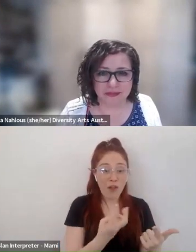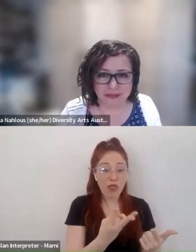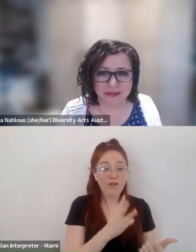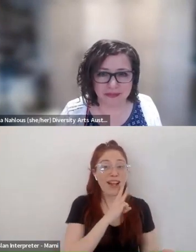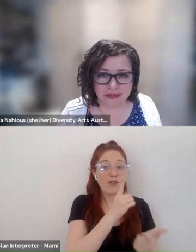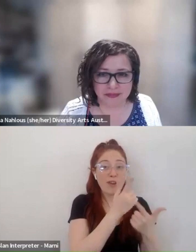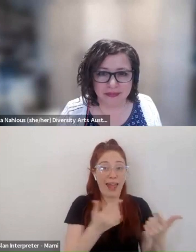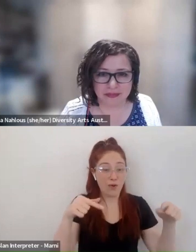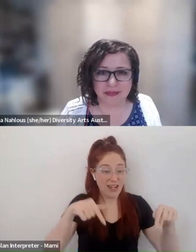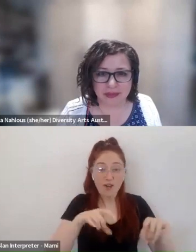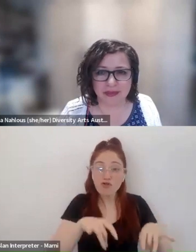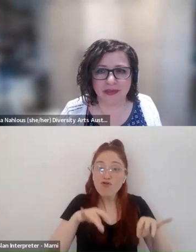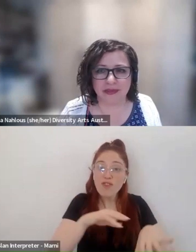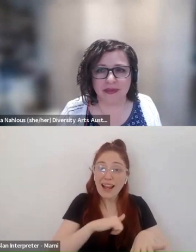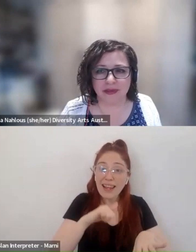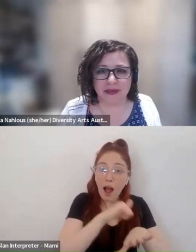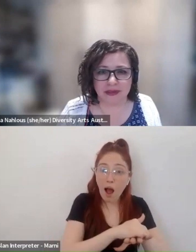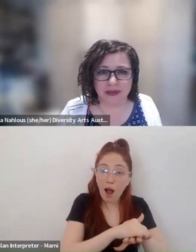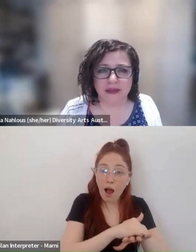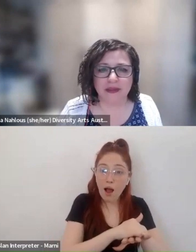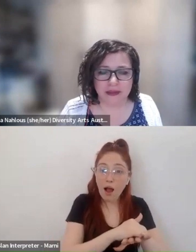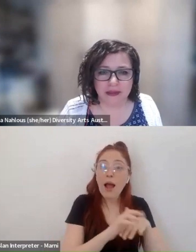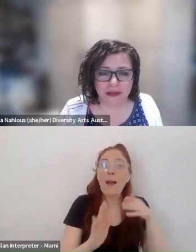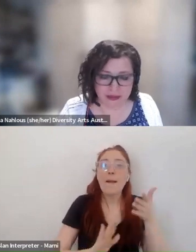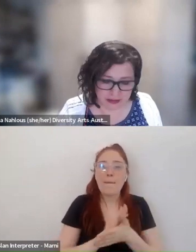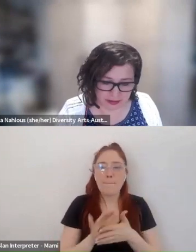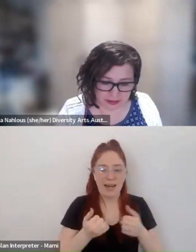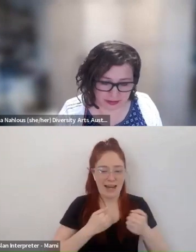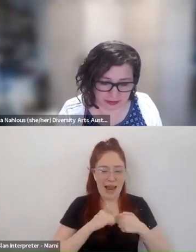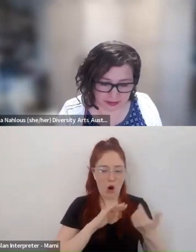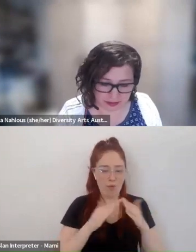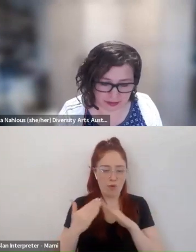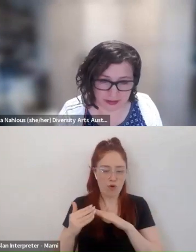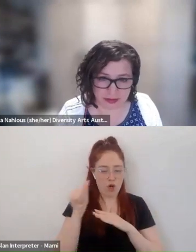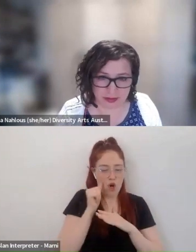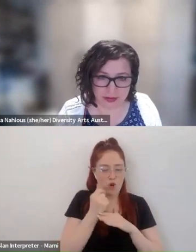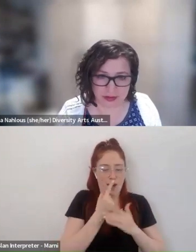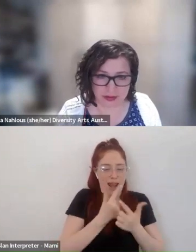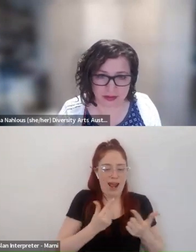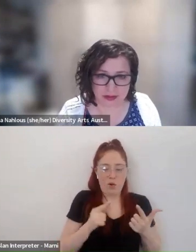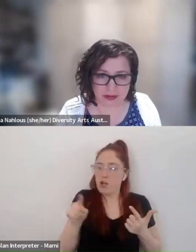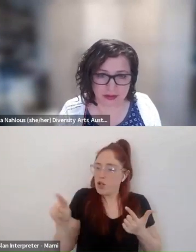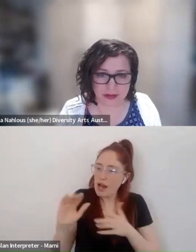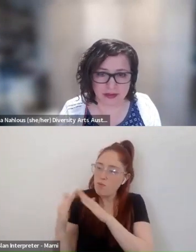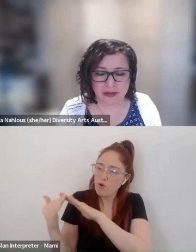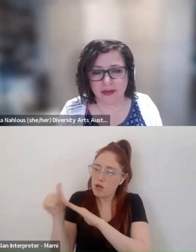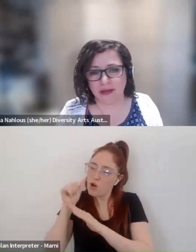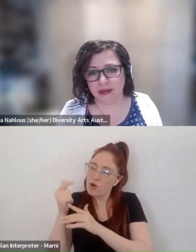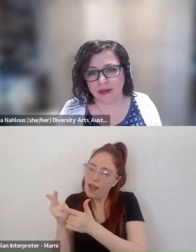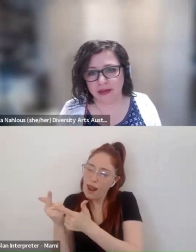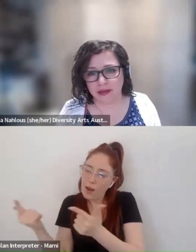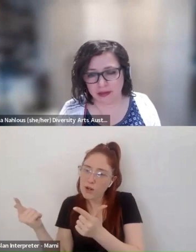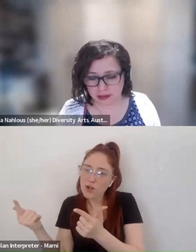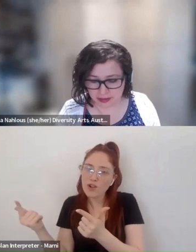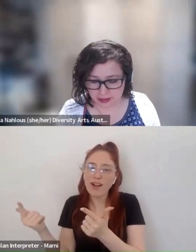are very few people outside of our own communities who know how to speak those languages. How would anyone be able to sign